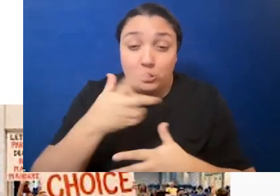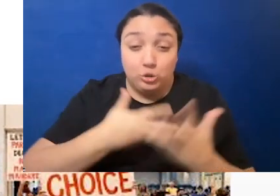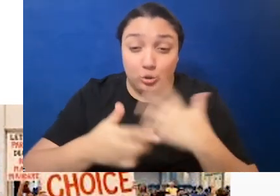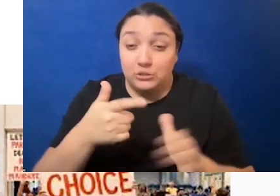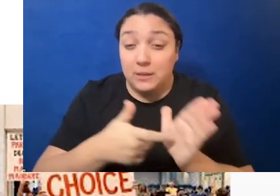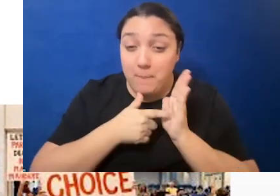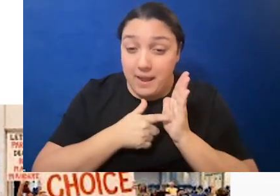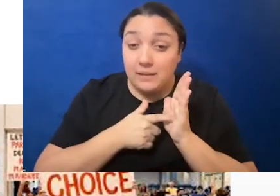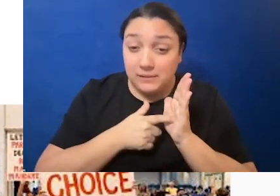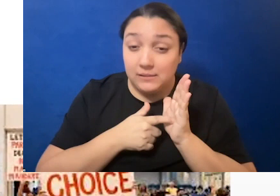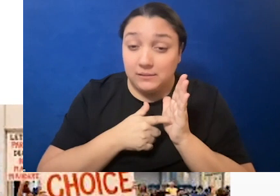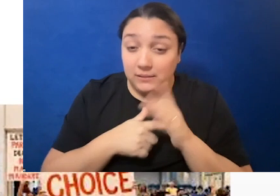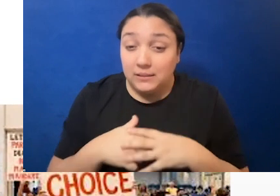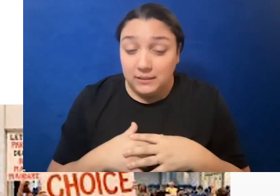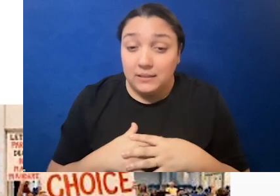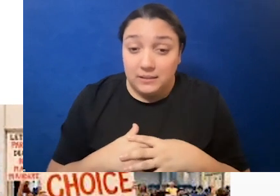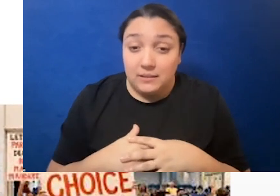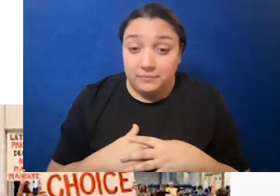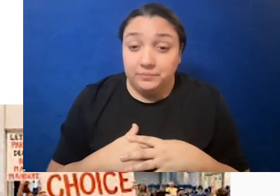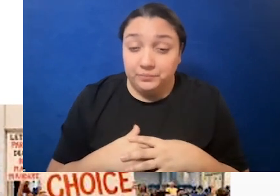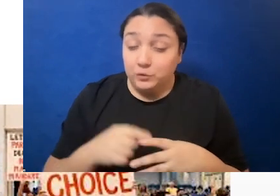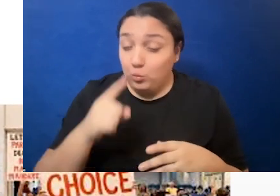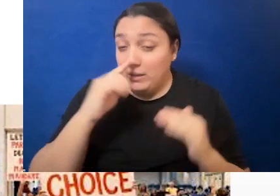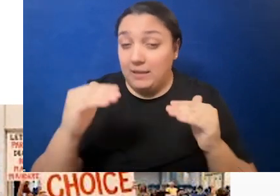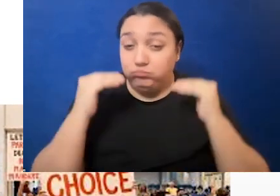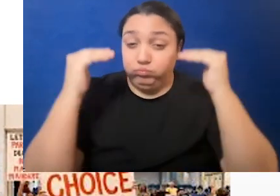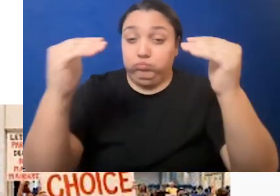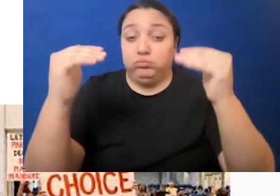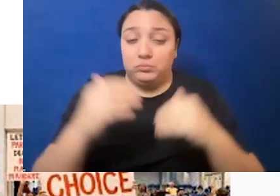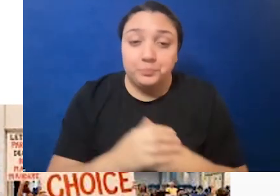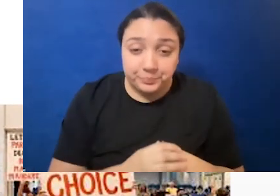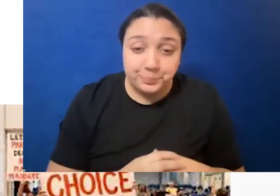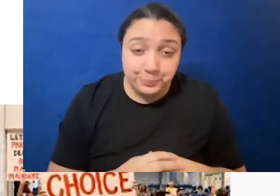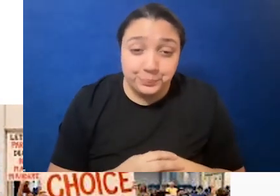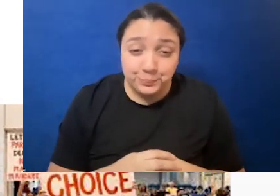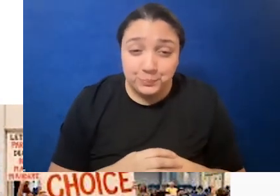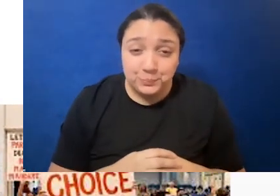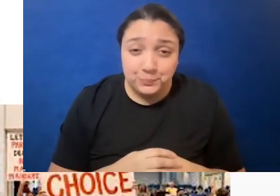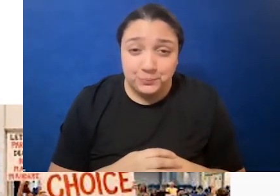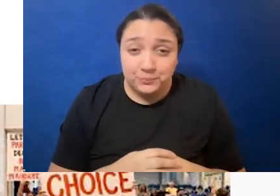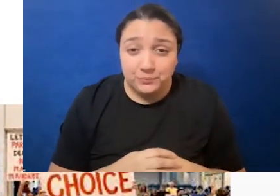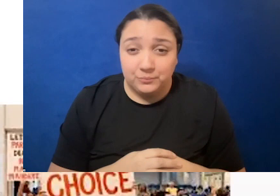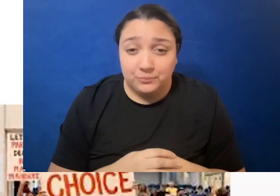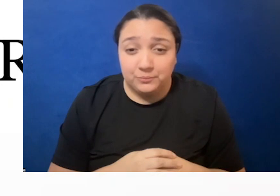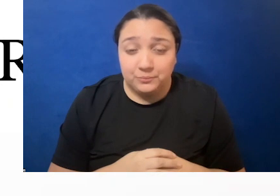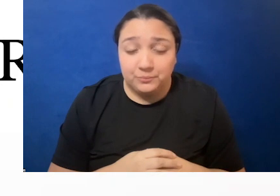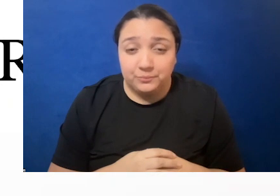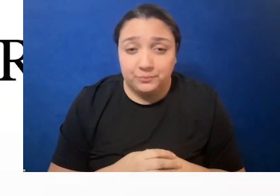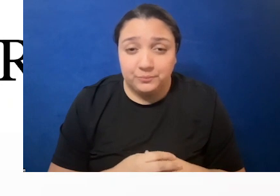THEIR SOCIAL DEMANDS REALLY GOT HEIGHTENED AND ESCALATED.